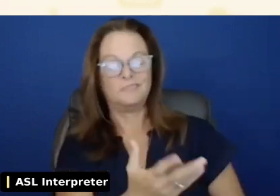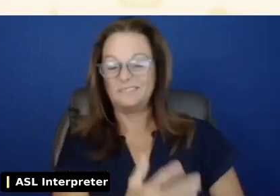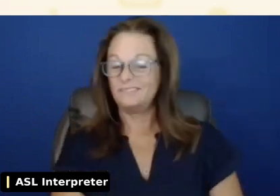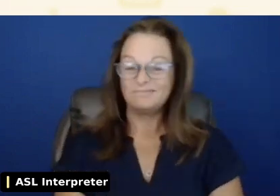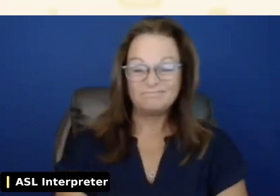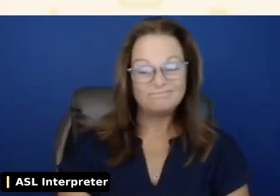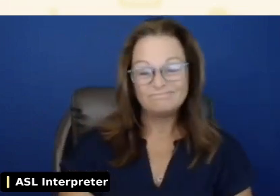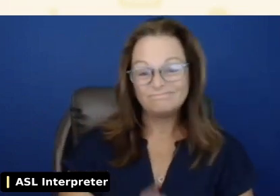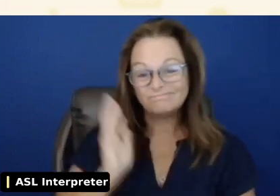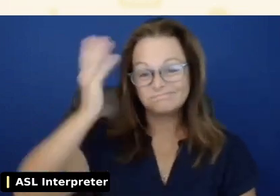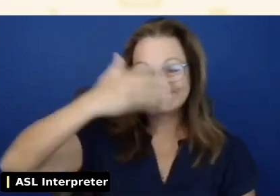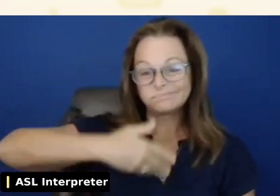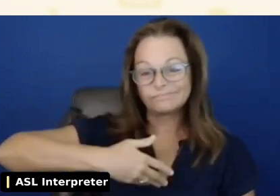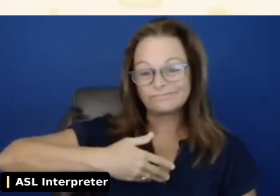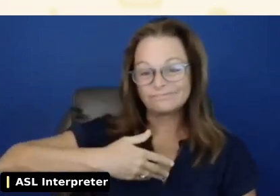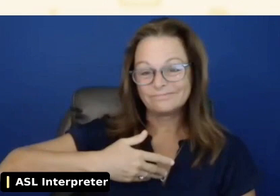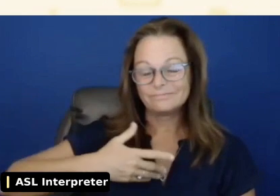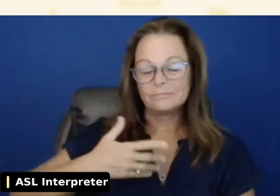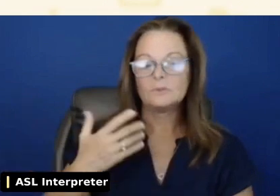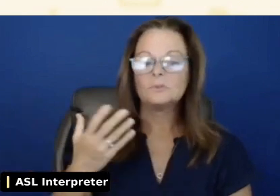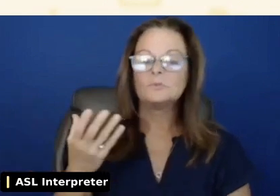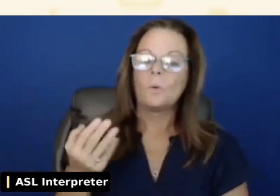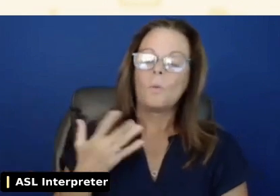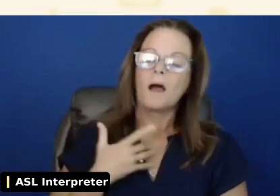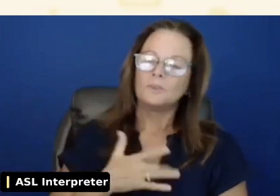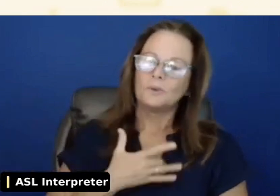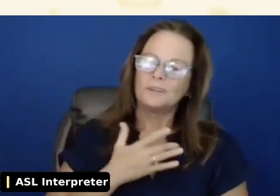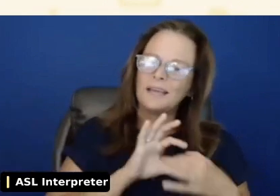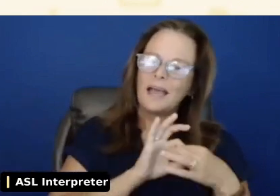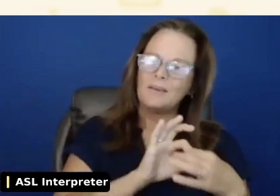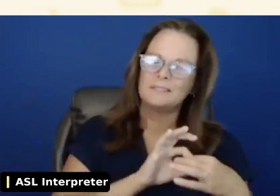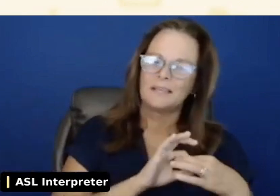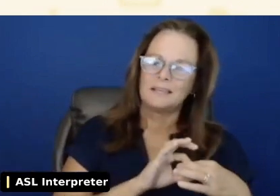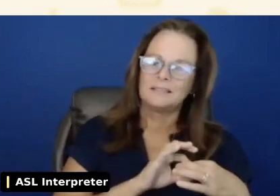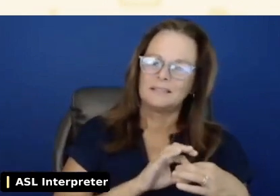And I just want to emphasize that this is not an exhaustive list.